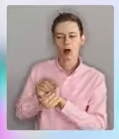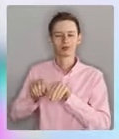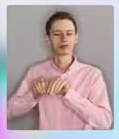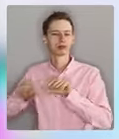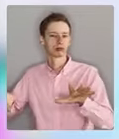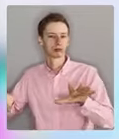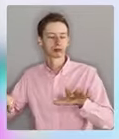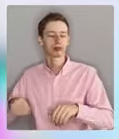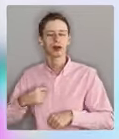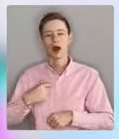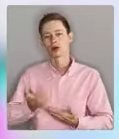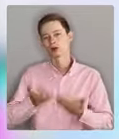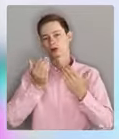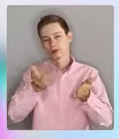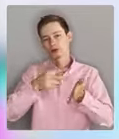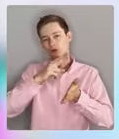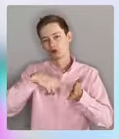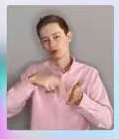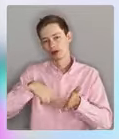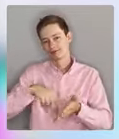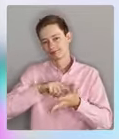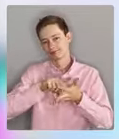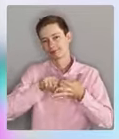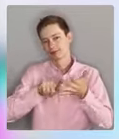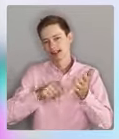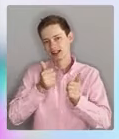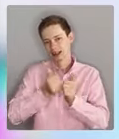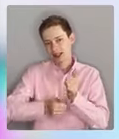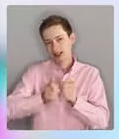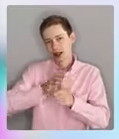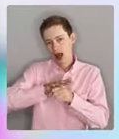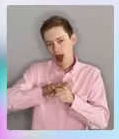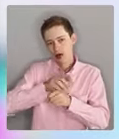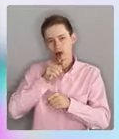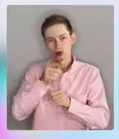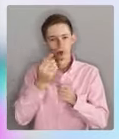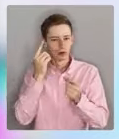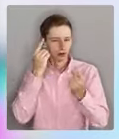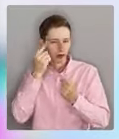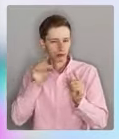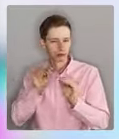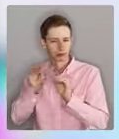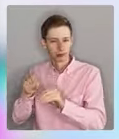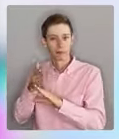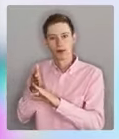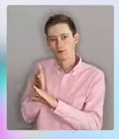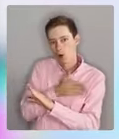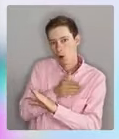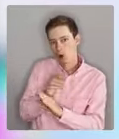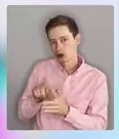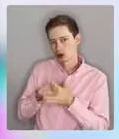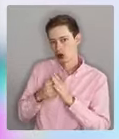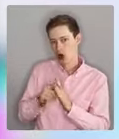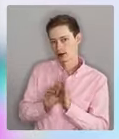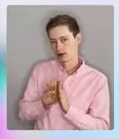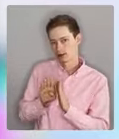I'd recommend reading through the overviews of each area you're considering implementing before development begins